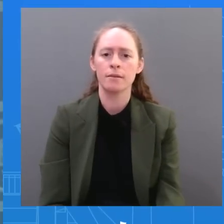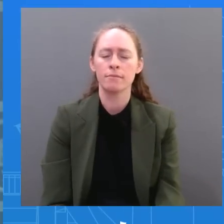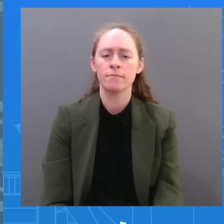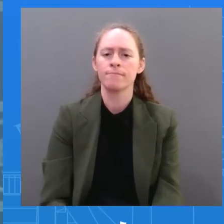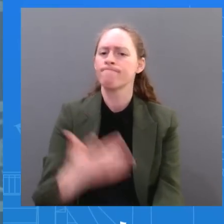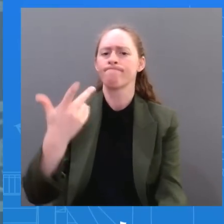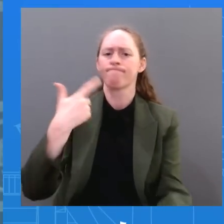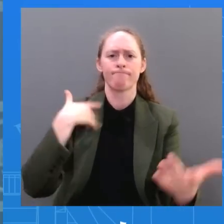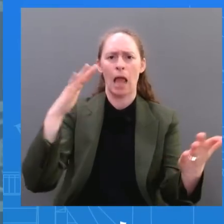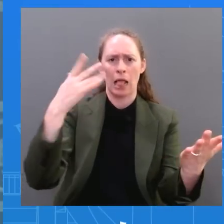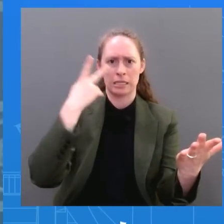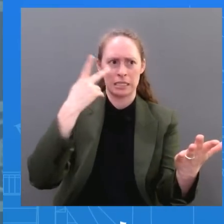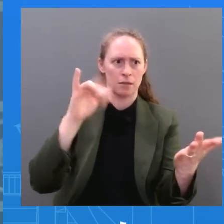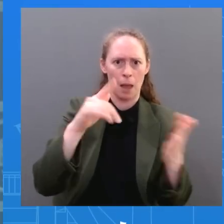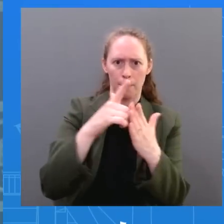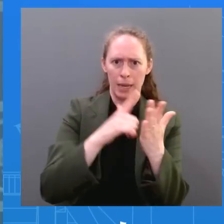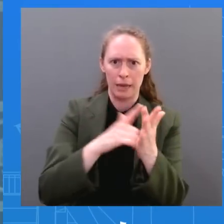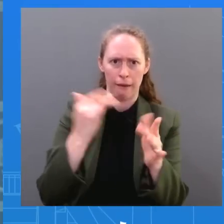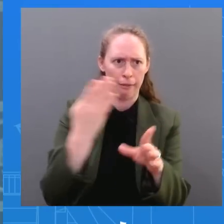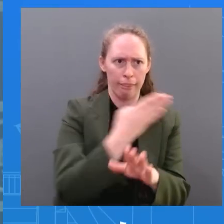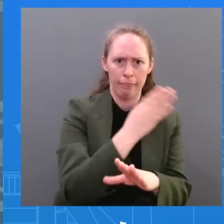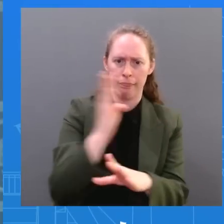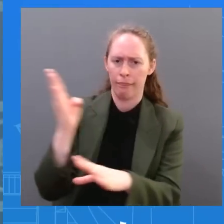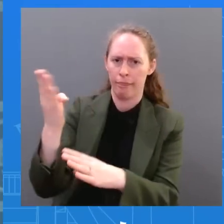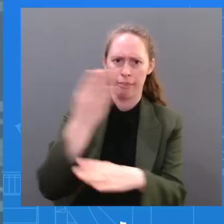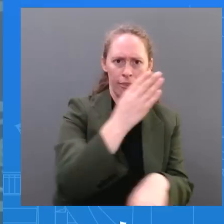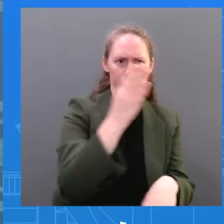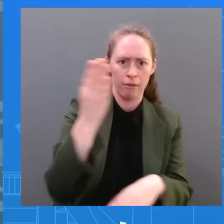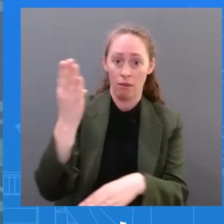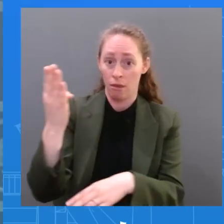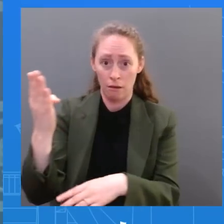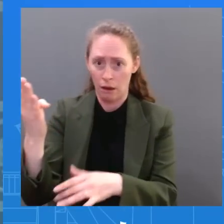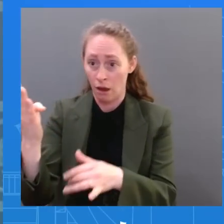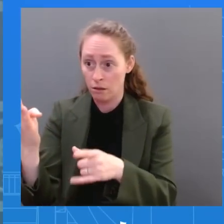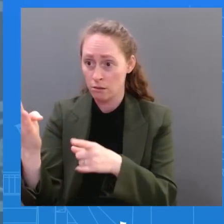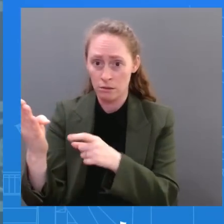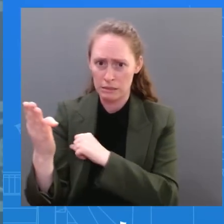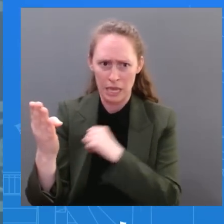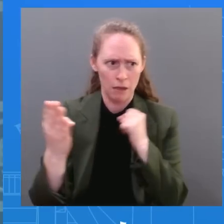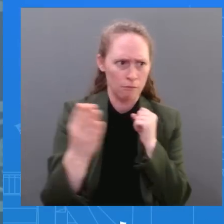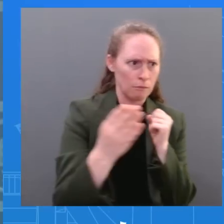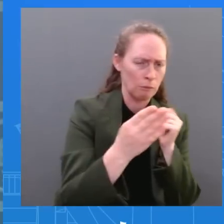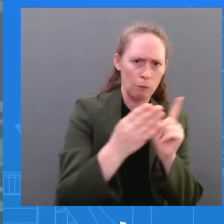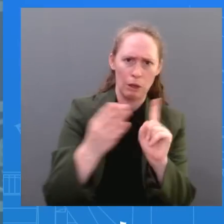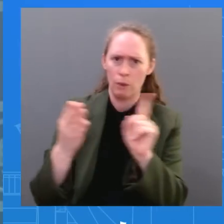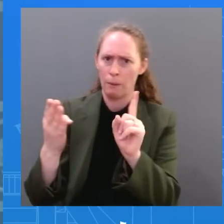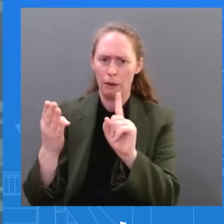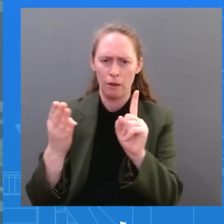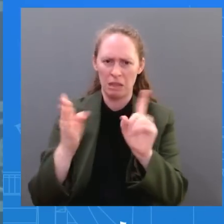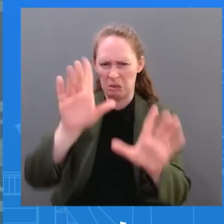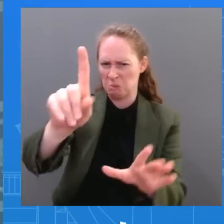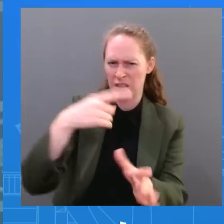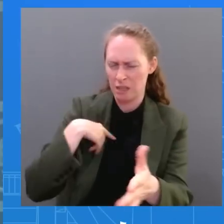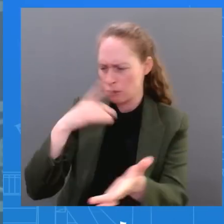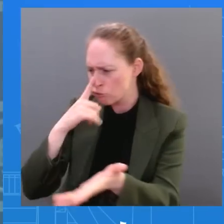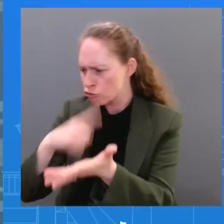where the mechanics are on that. But happy to take that question to you in the back. The Press: Karine, one more -- Ms. Jean-Pierre: No, we got to go, guys.